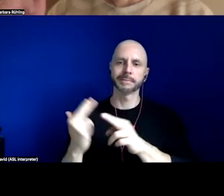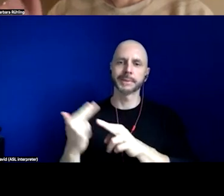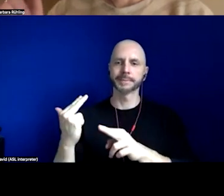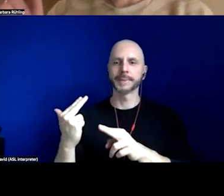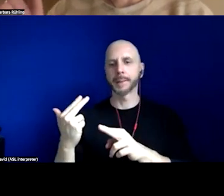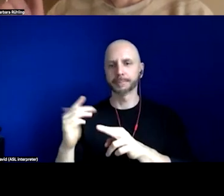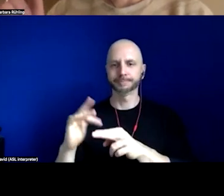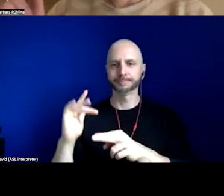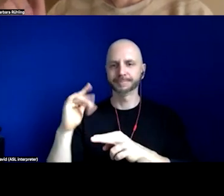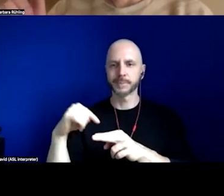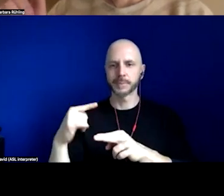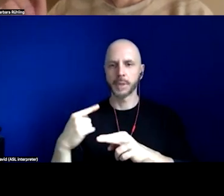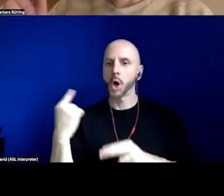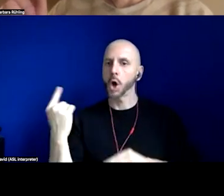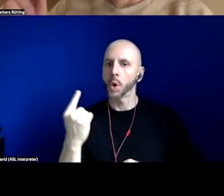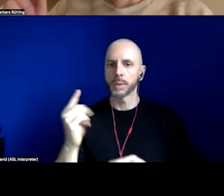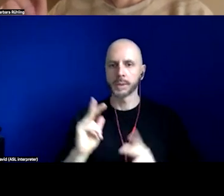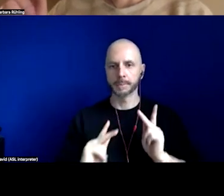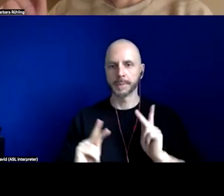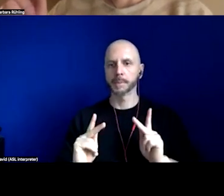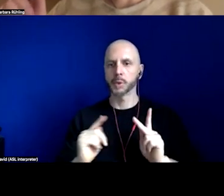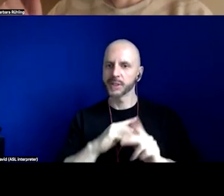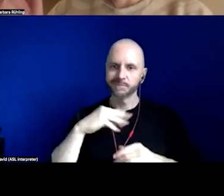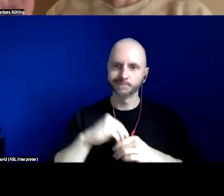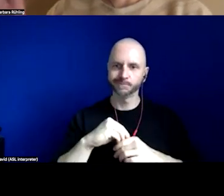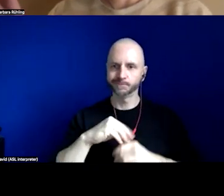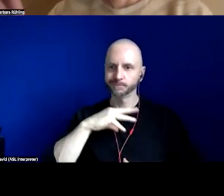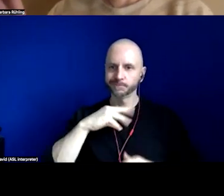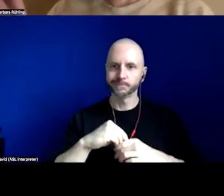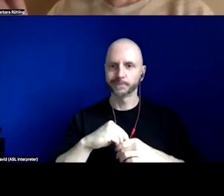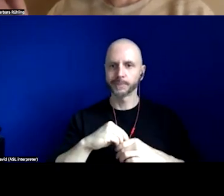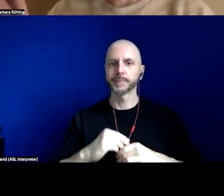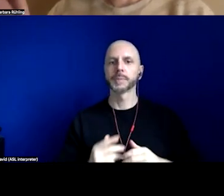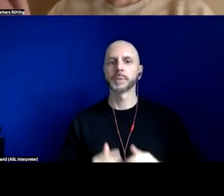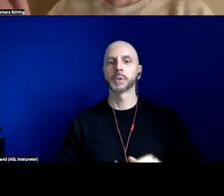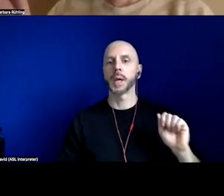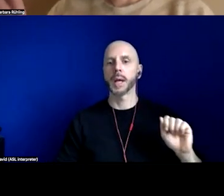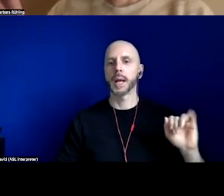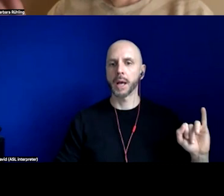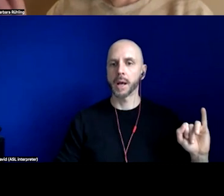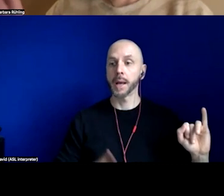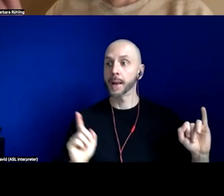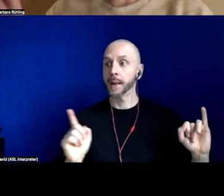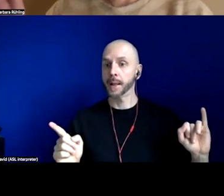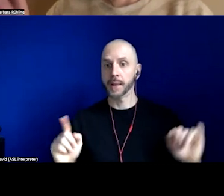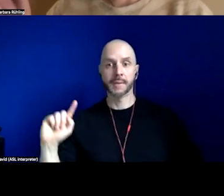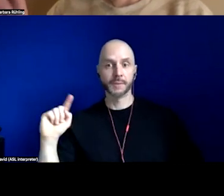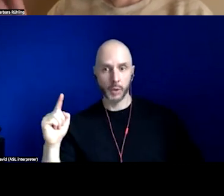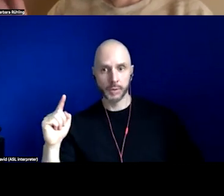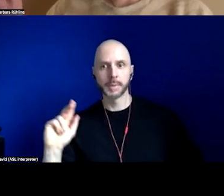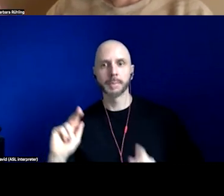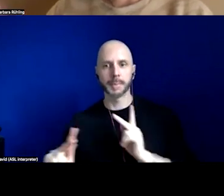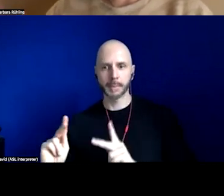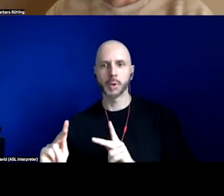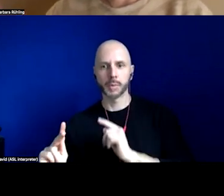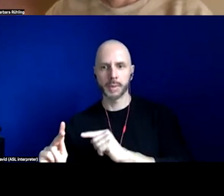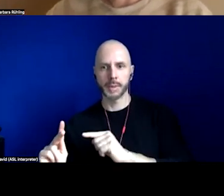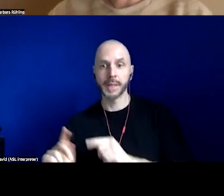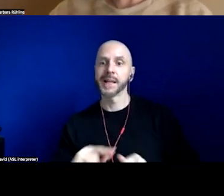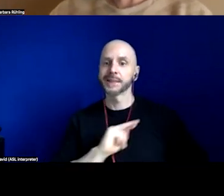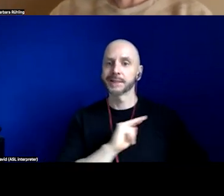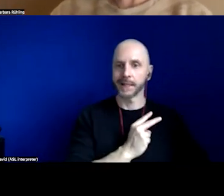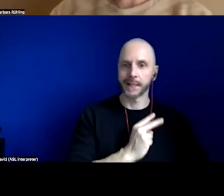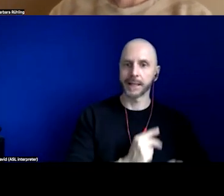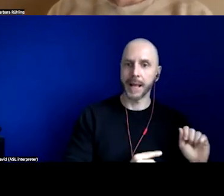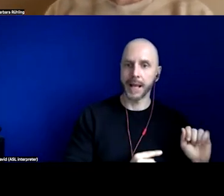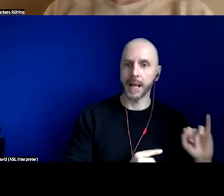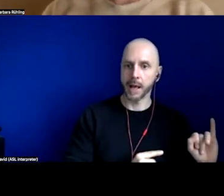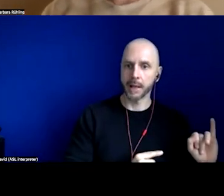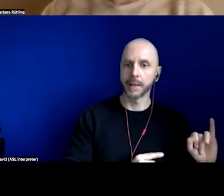then a step where AI tools come in and then the next step humans have to check this again, etc.